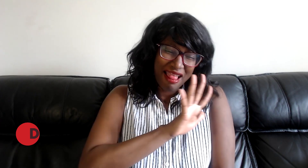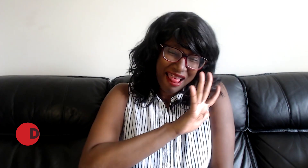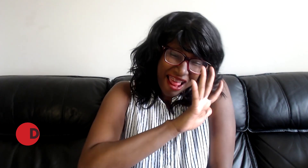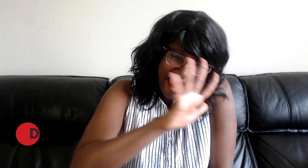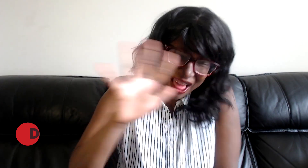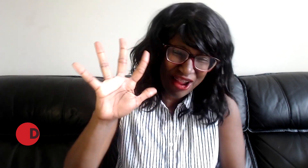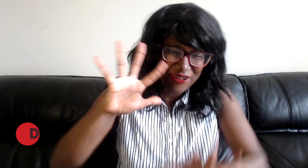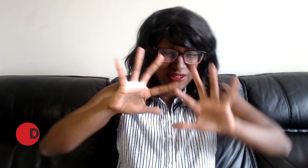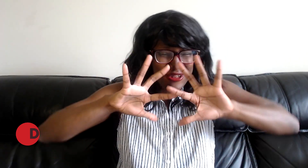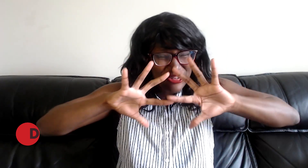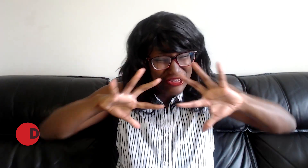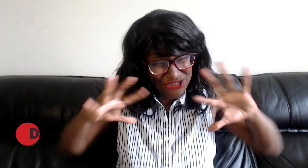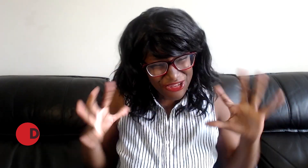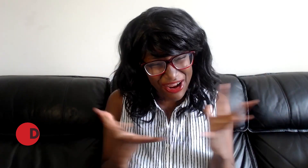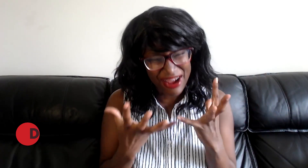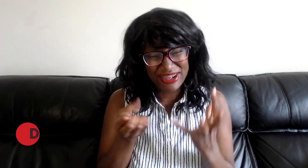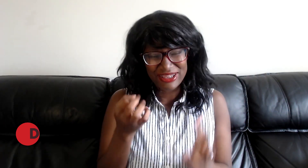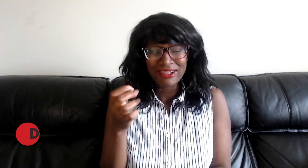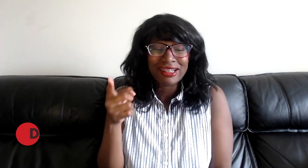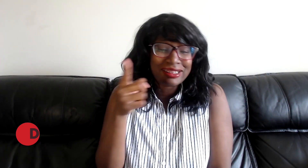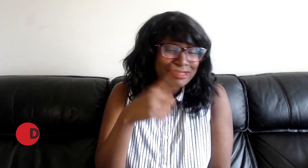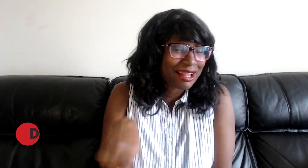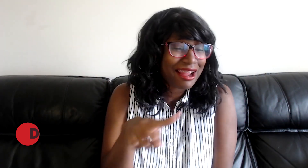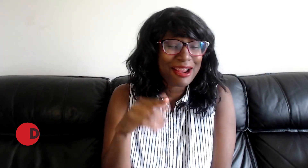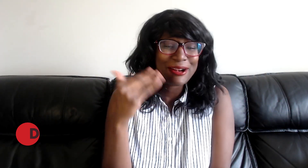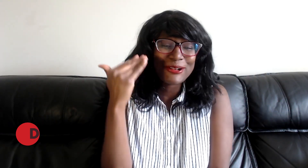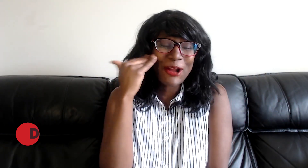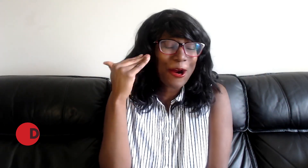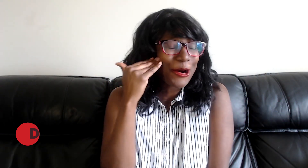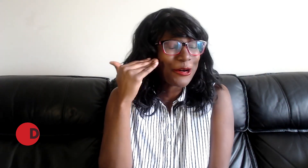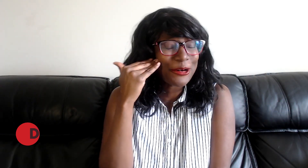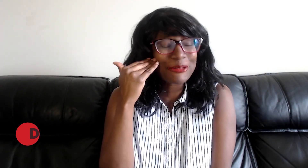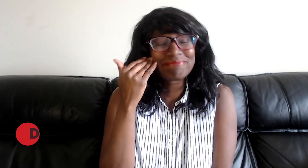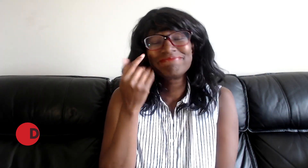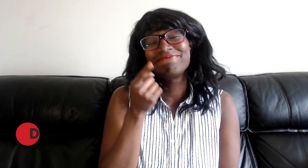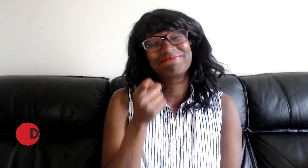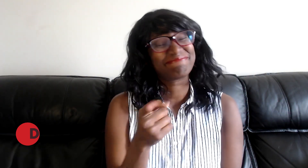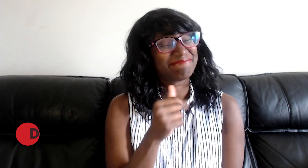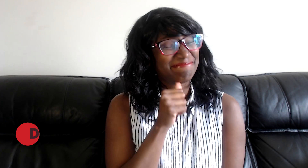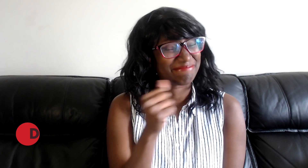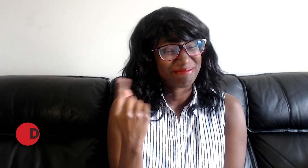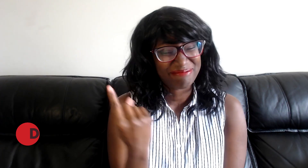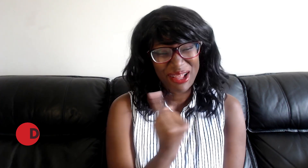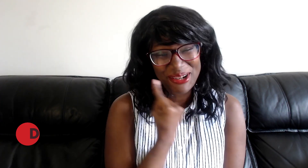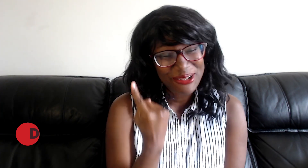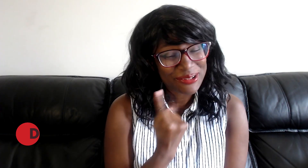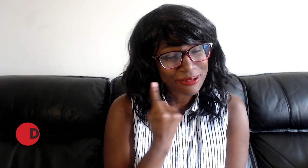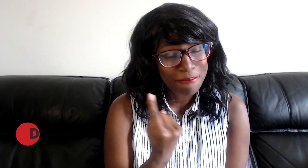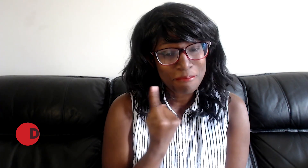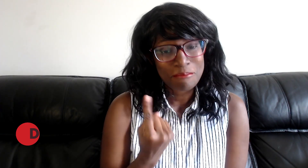from all over the world so they know they're not alone.